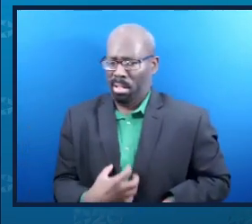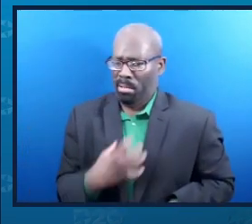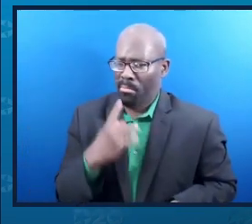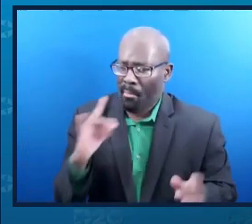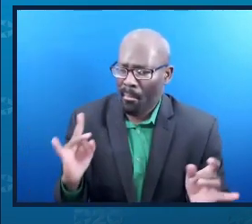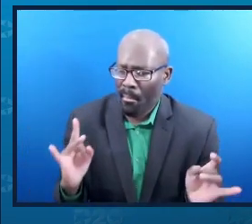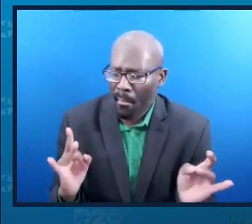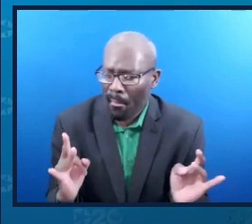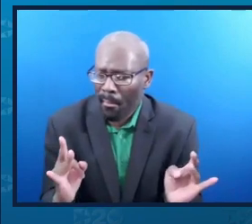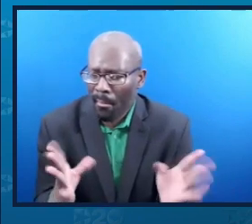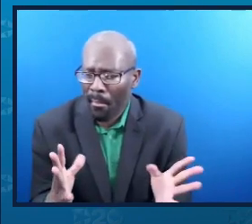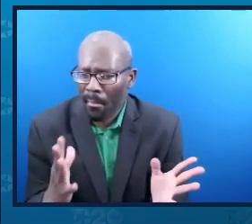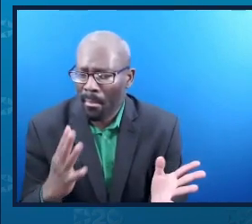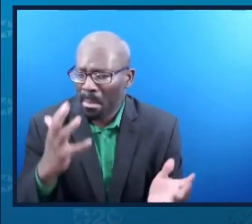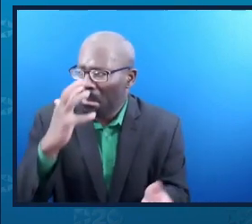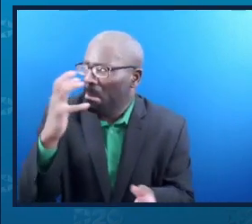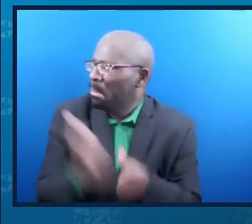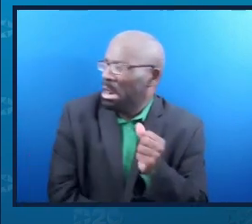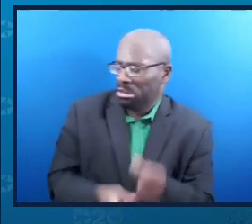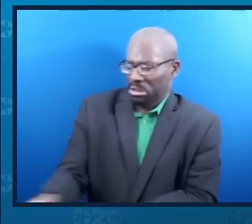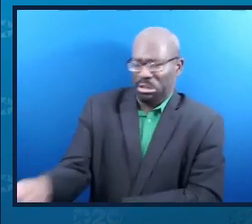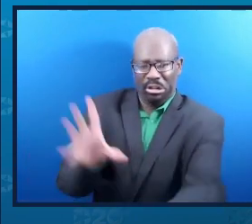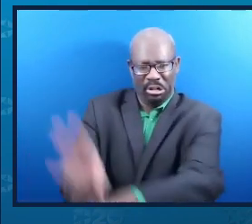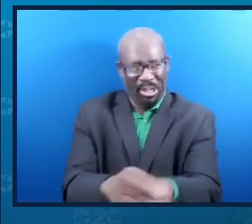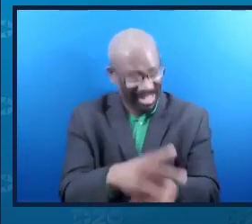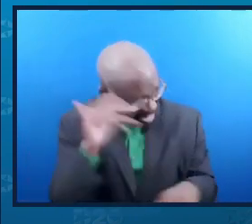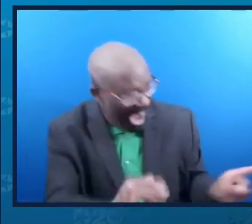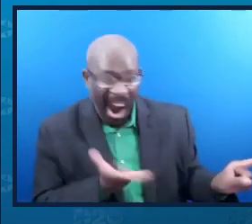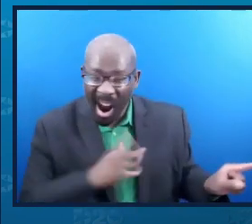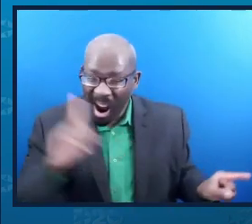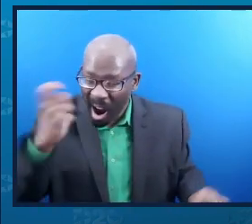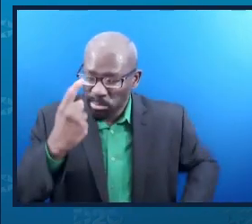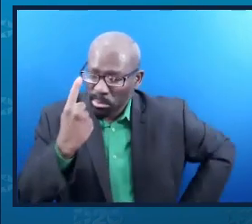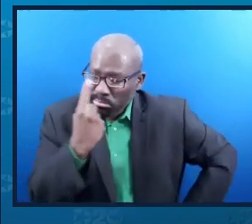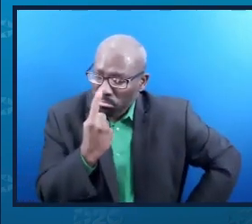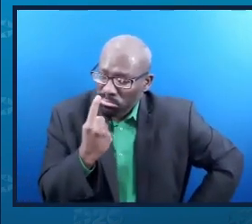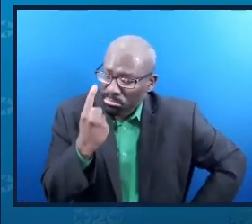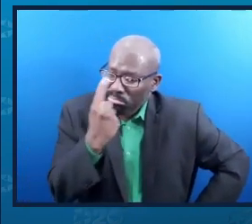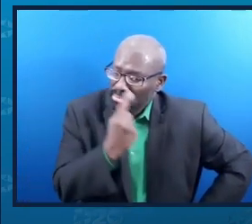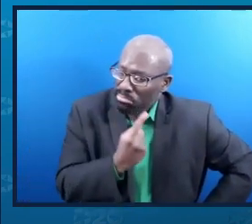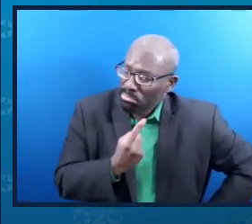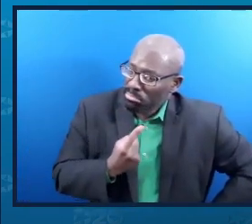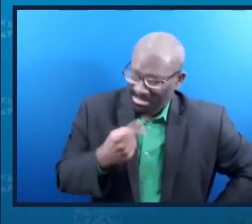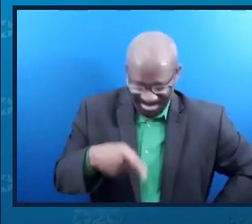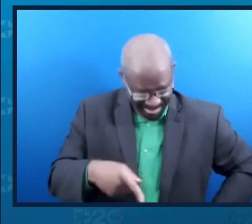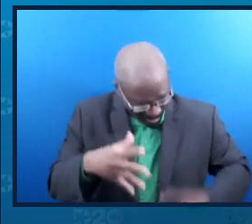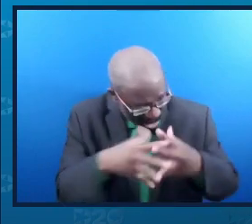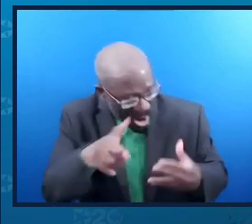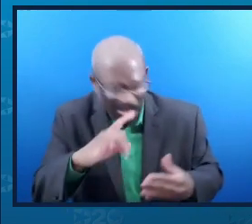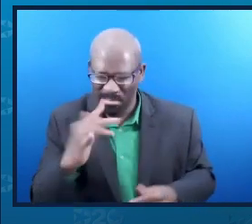CONSPIRACY THEORIES AND THINK,